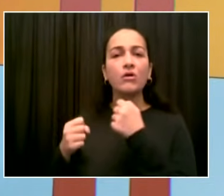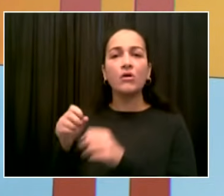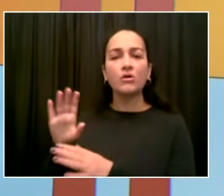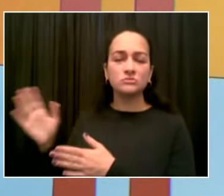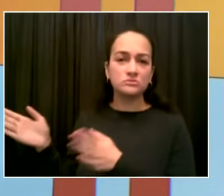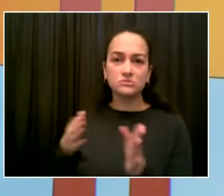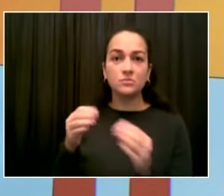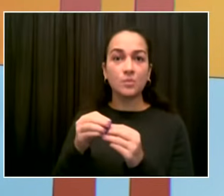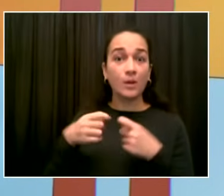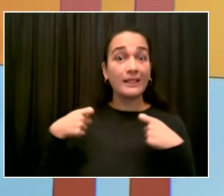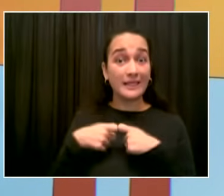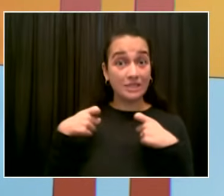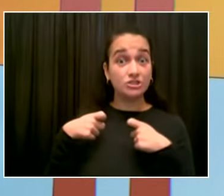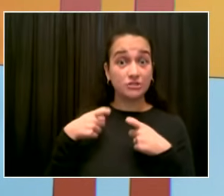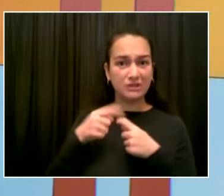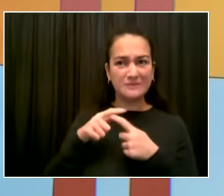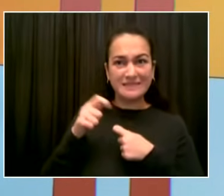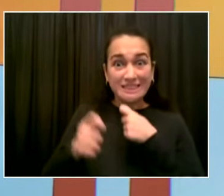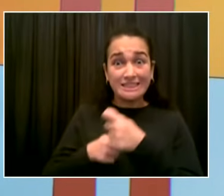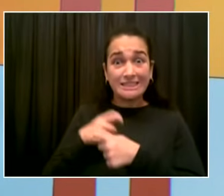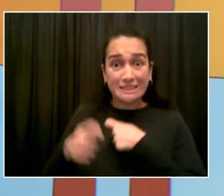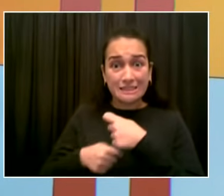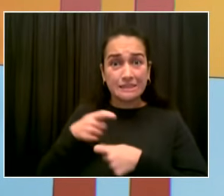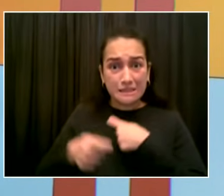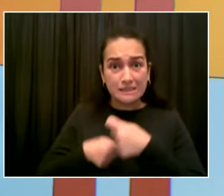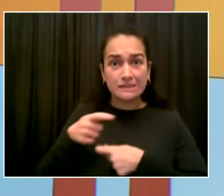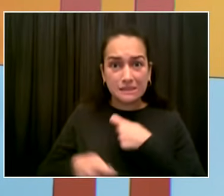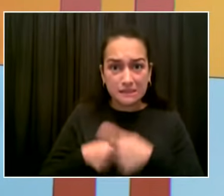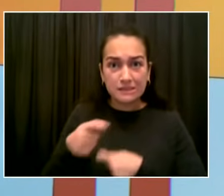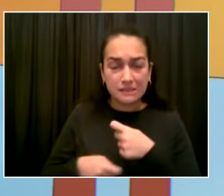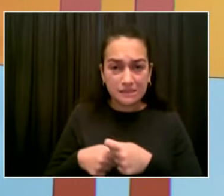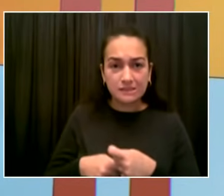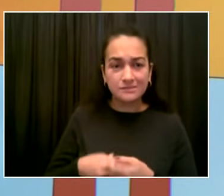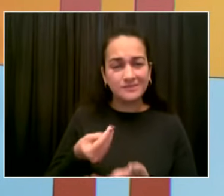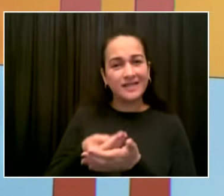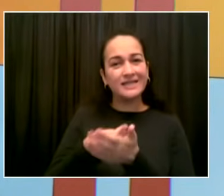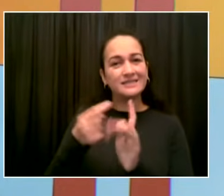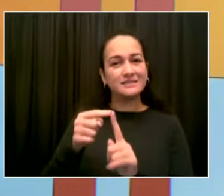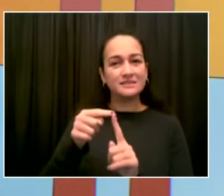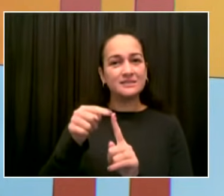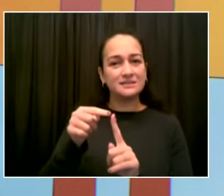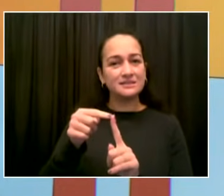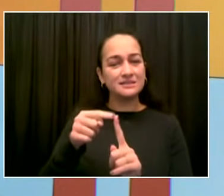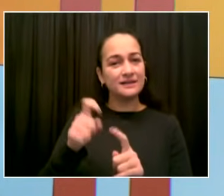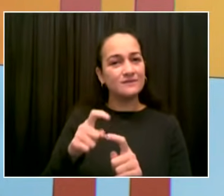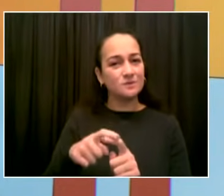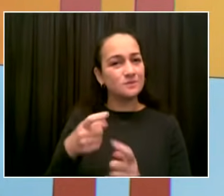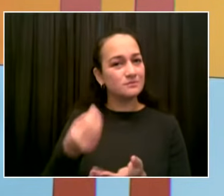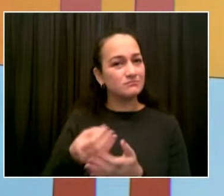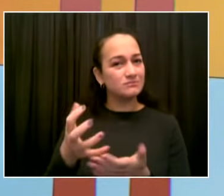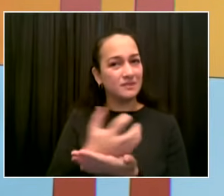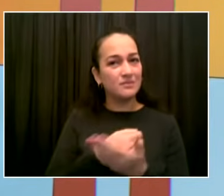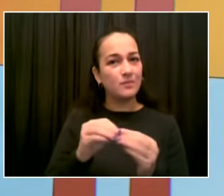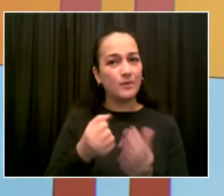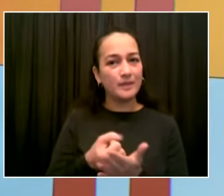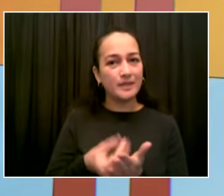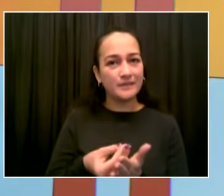COURSE THERE ARE MARKET DYNAMICS HERE. NEW YORK CITY IS A BIG MARKET. THE GOVERENMNT ALONE IS A BIG MKARET. WE'VE GOT TO KEEP VIMONG